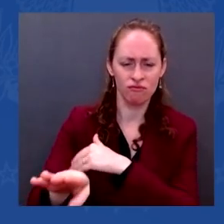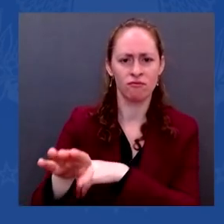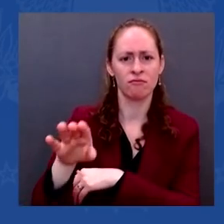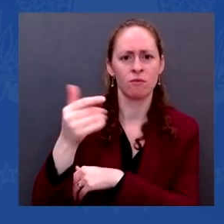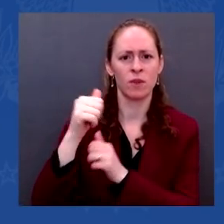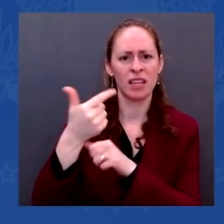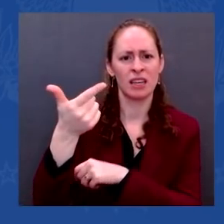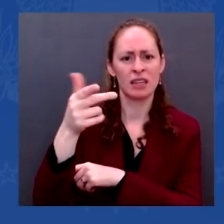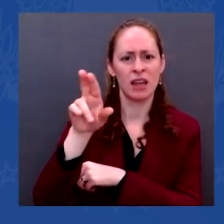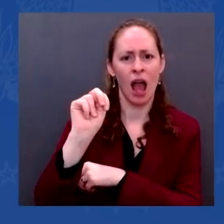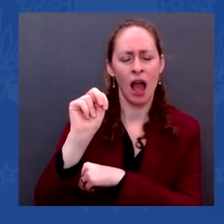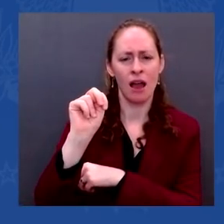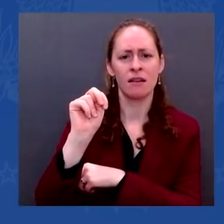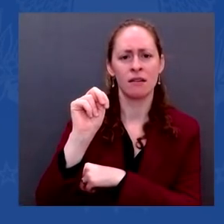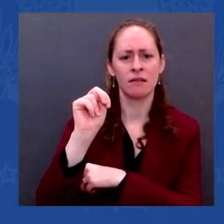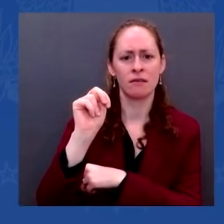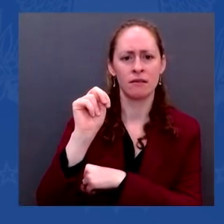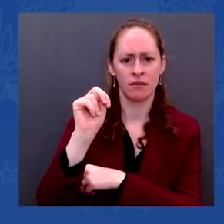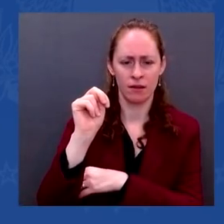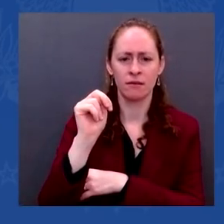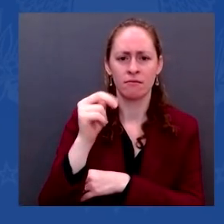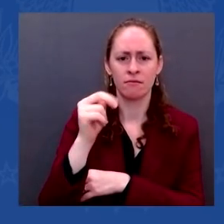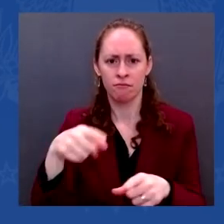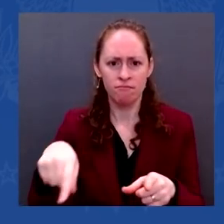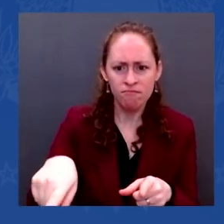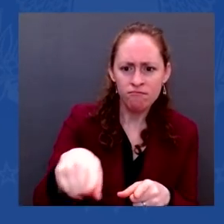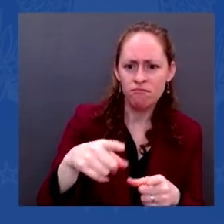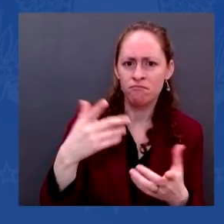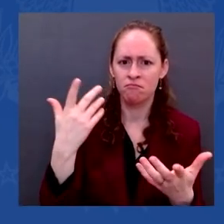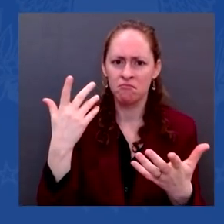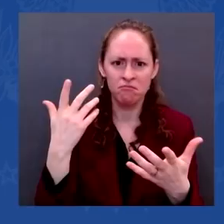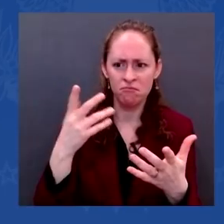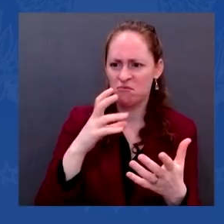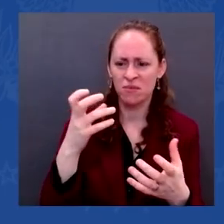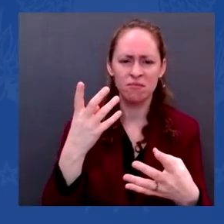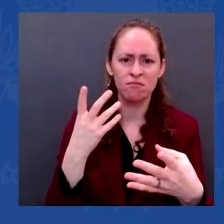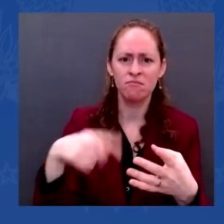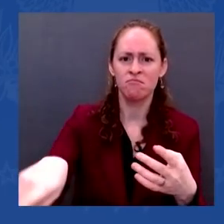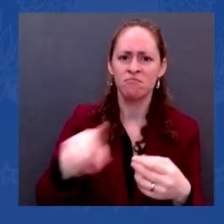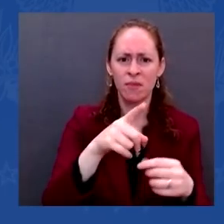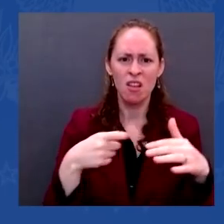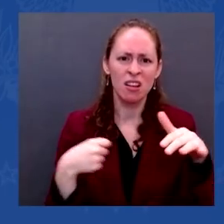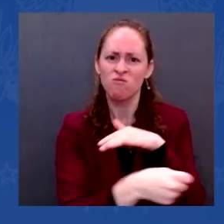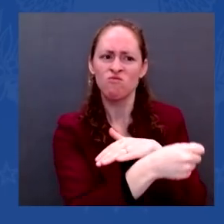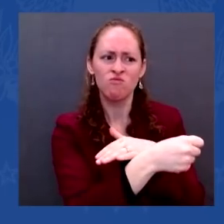But violence and vengeance didn't pierce the goodness and grace of that scene.